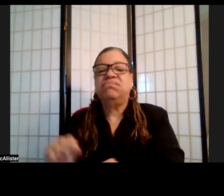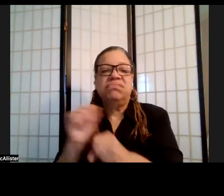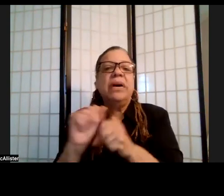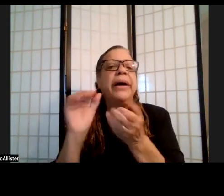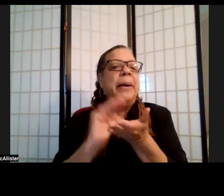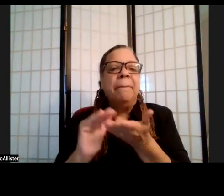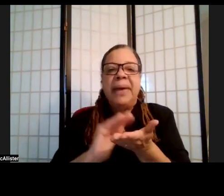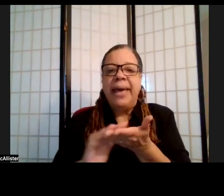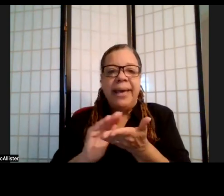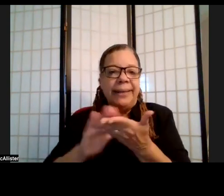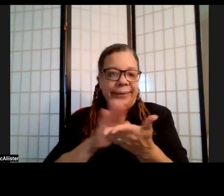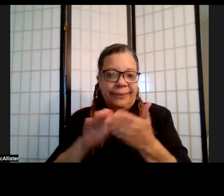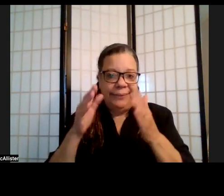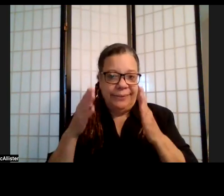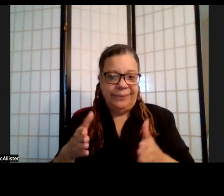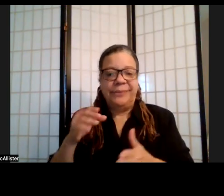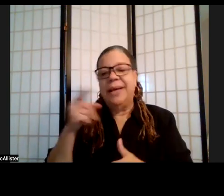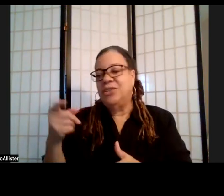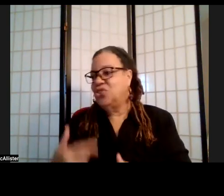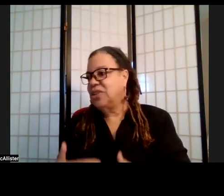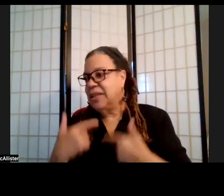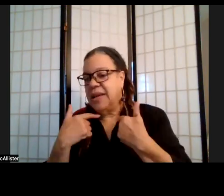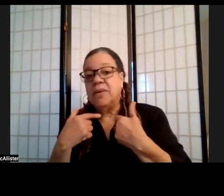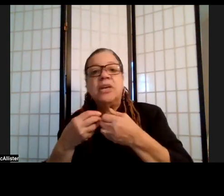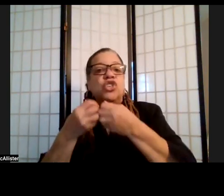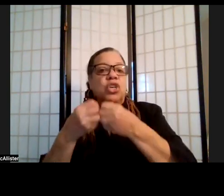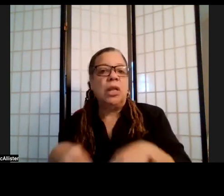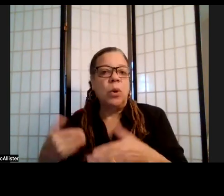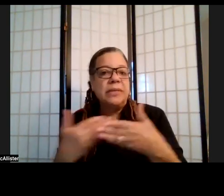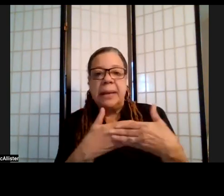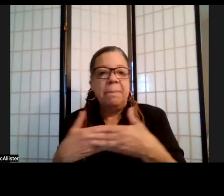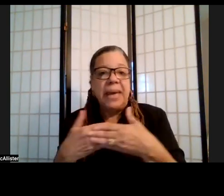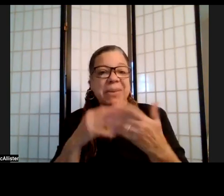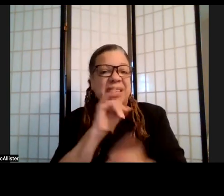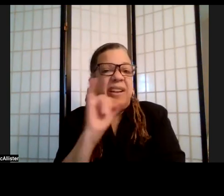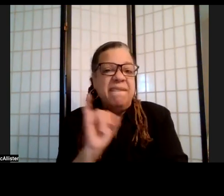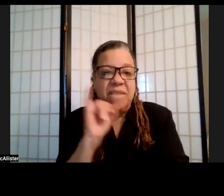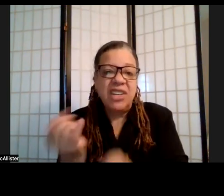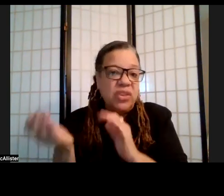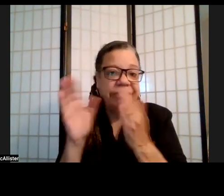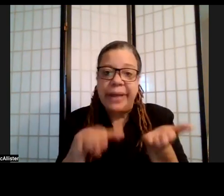elite. When I met "Sahiba," she had recently lost her baby to infection that the doctors at the hospital couldn't effectively treat